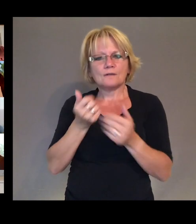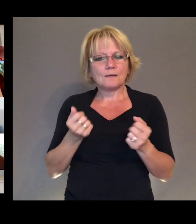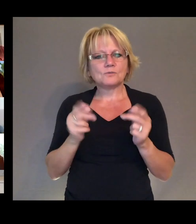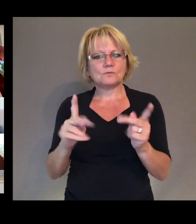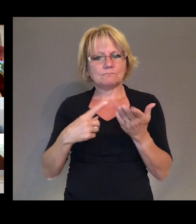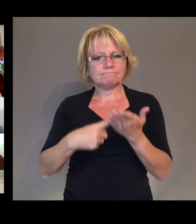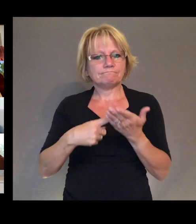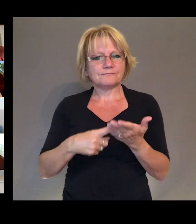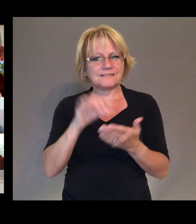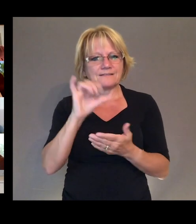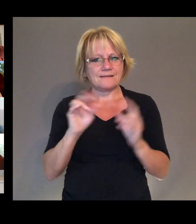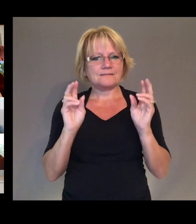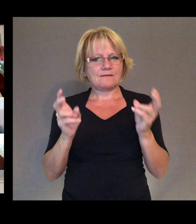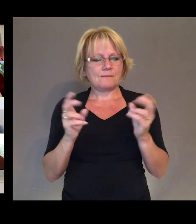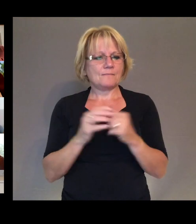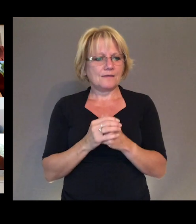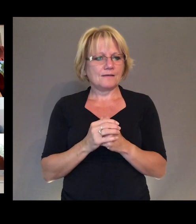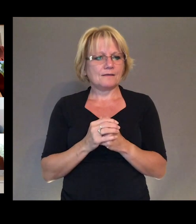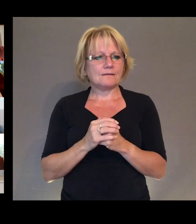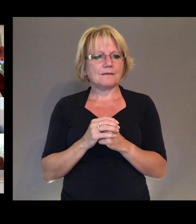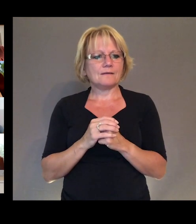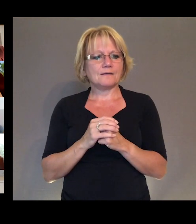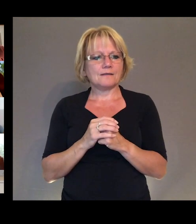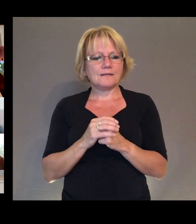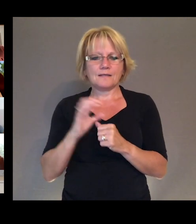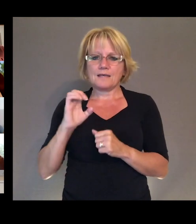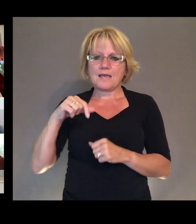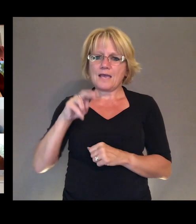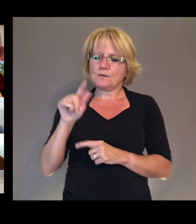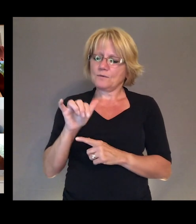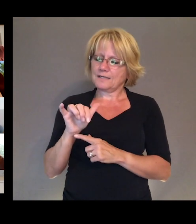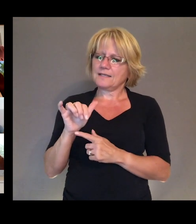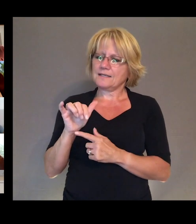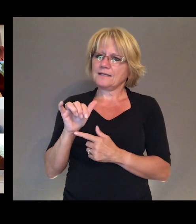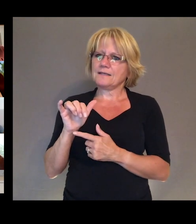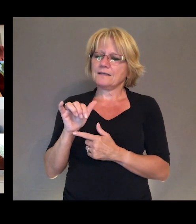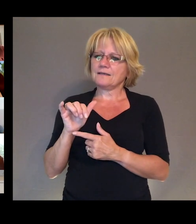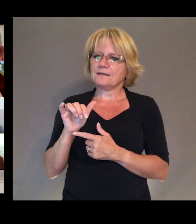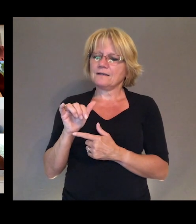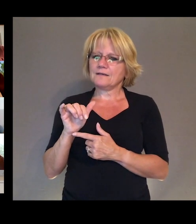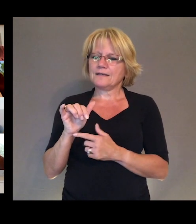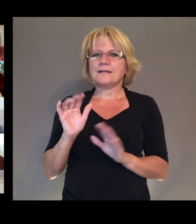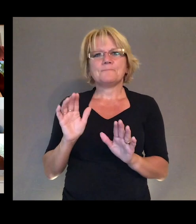because I think that when equity is discussed, we often forget... I always say that like special education